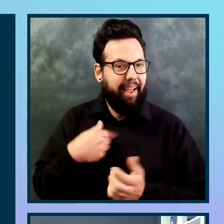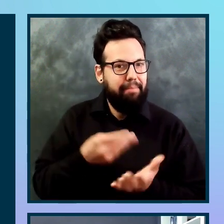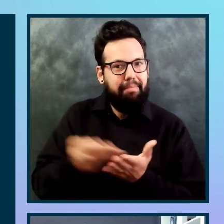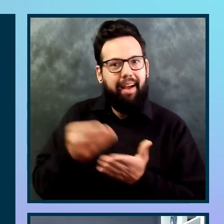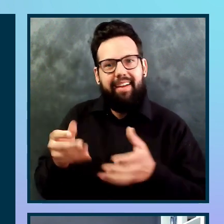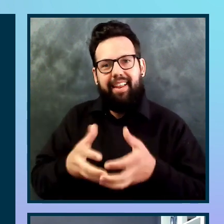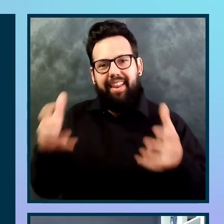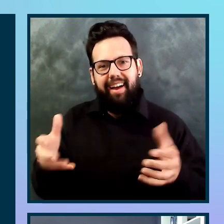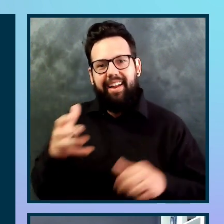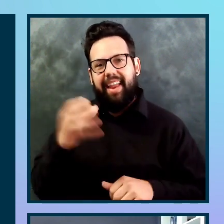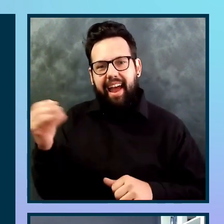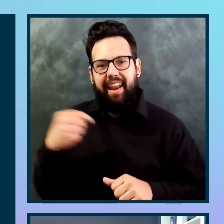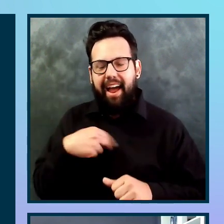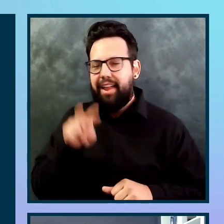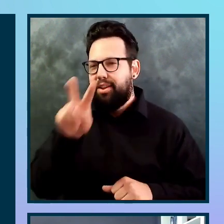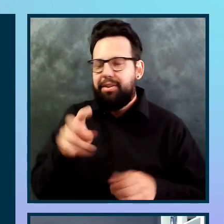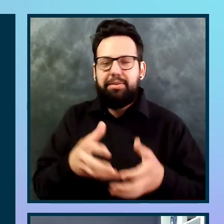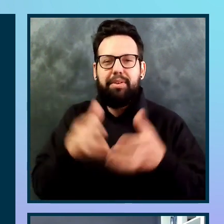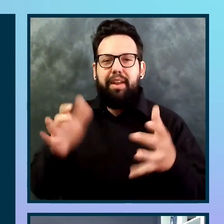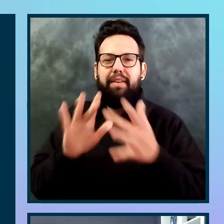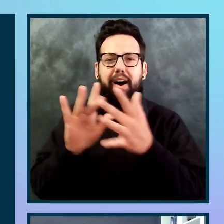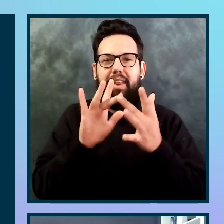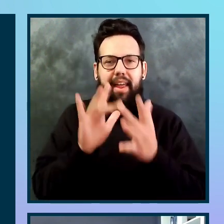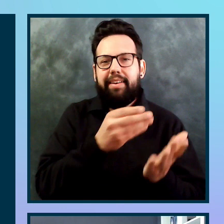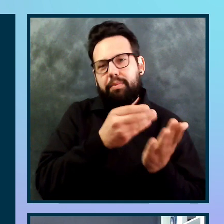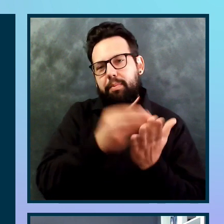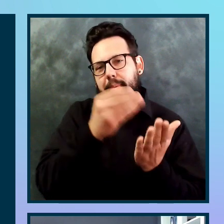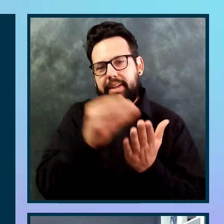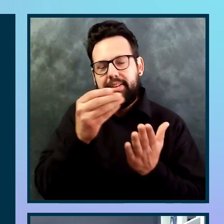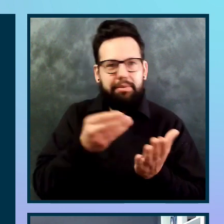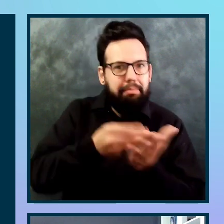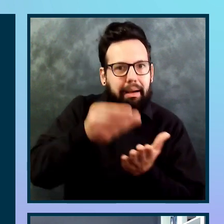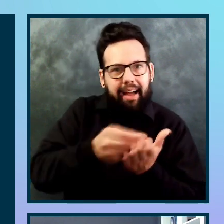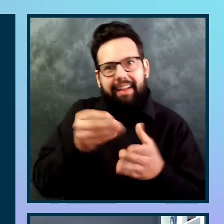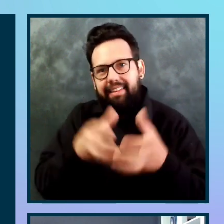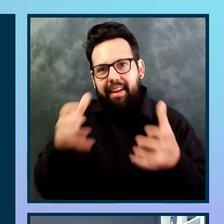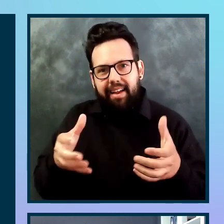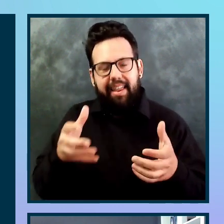a lot of eCommerce websites to buy them. And I have learned a lot of experiences going